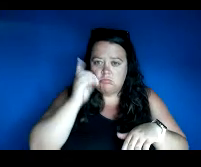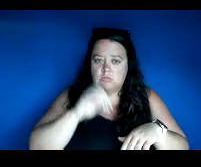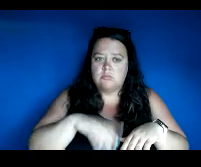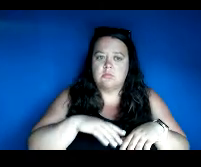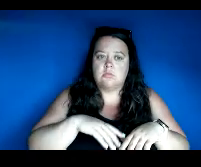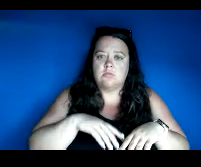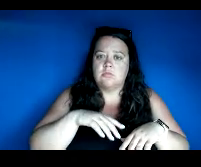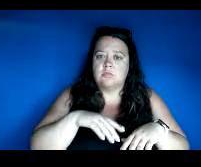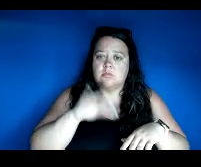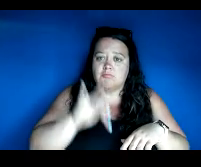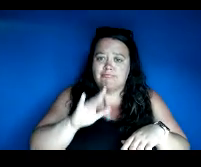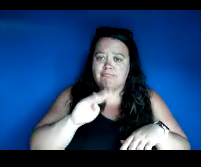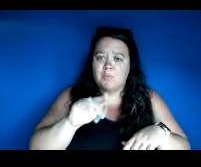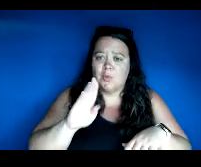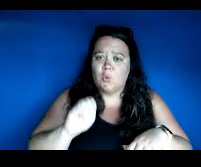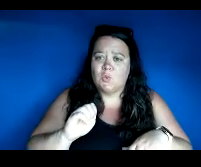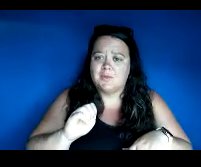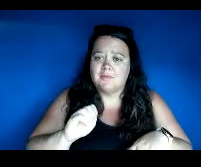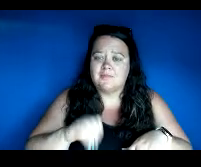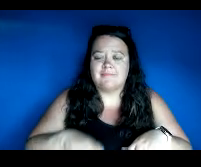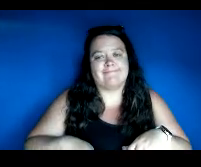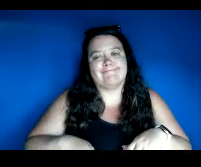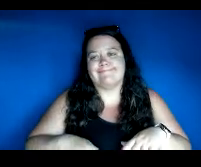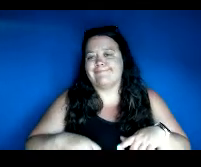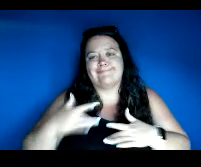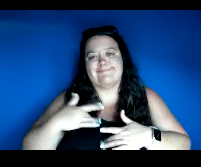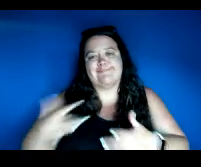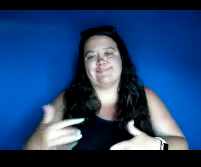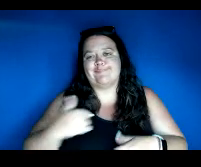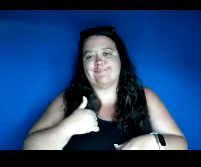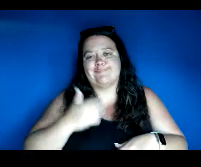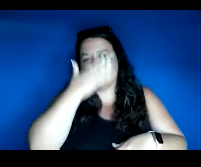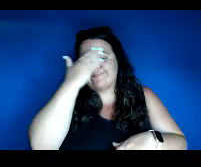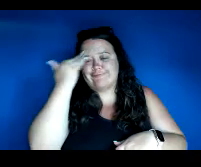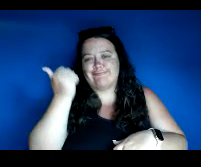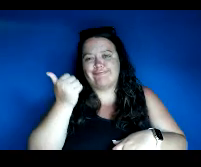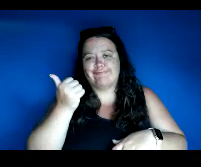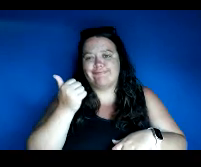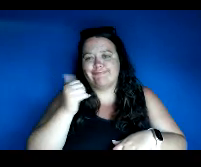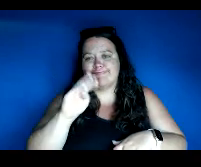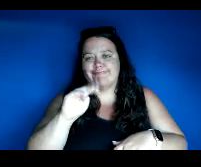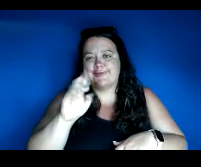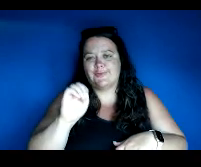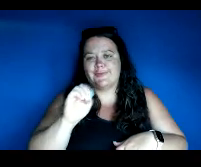Classic Masi, forgetting to unmute himself before he talks. Yeah, so, again,